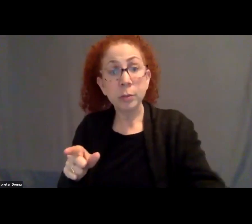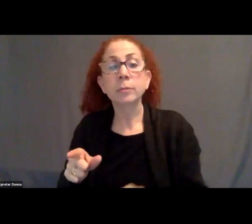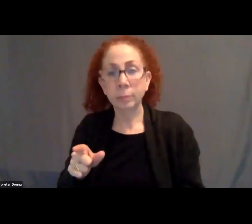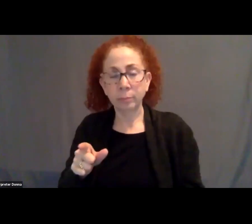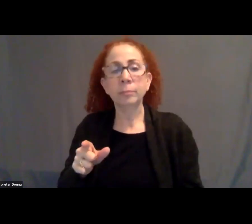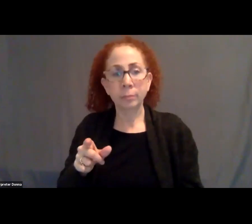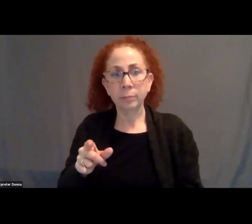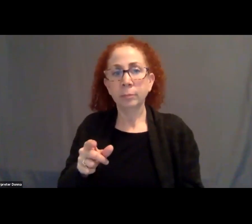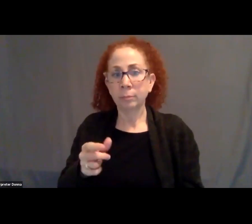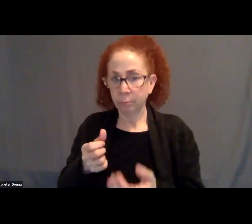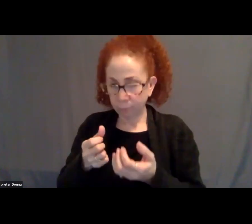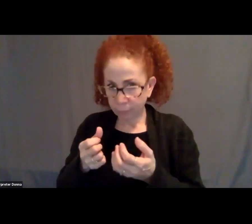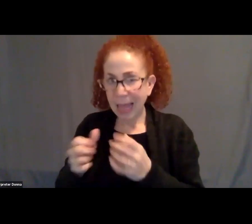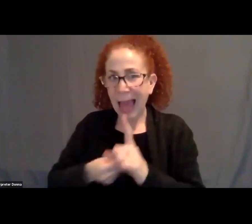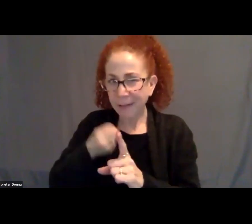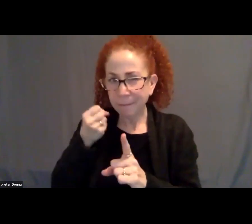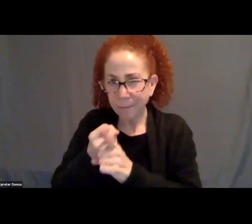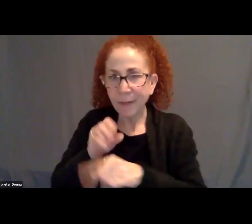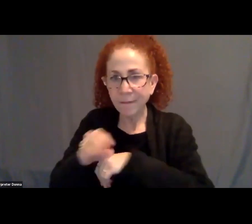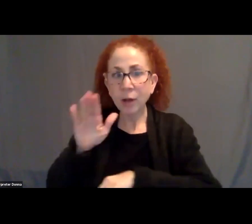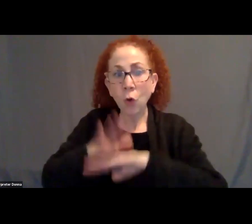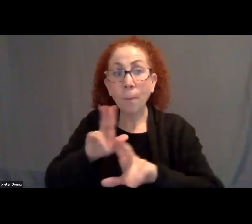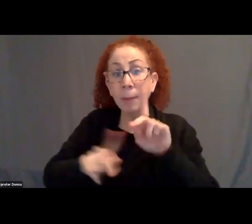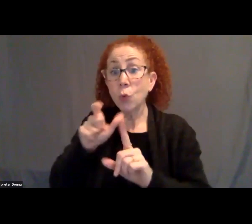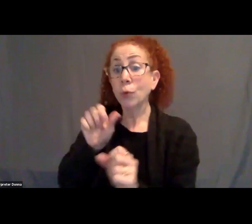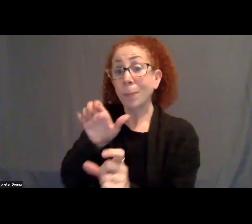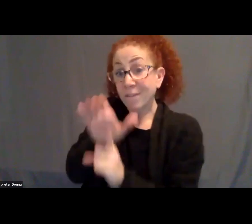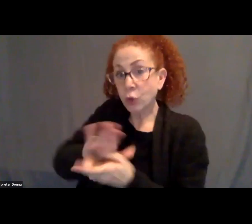upon individuals who could be forcibly apprenticed.